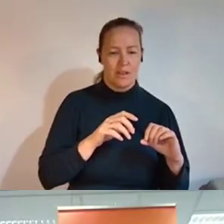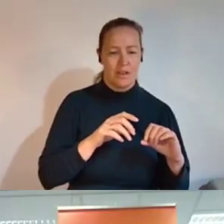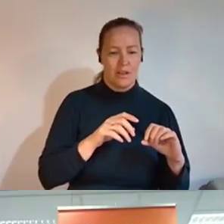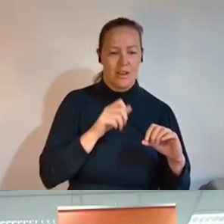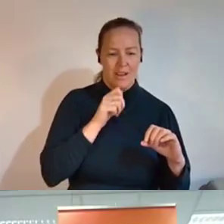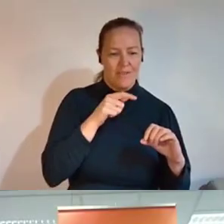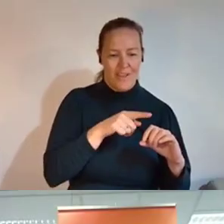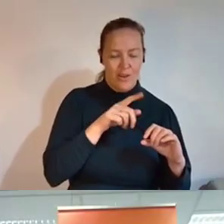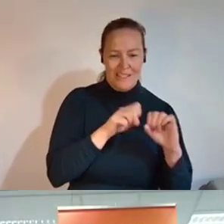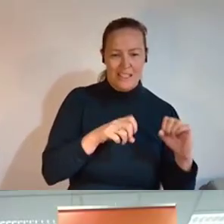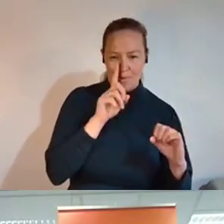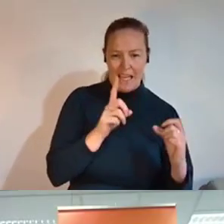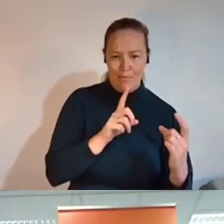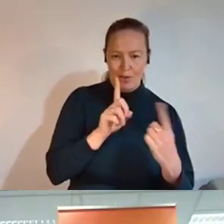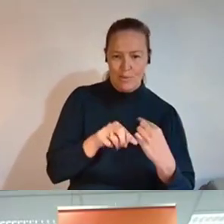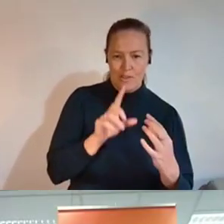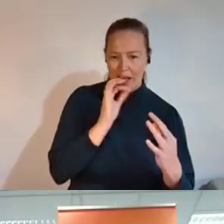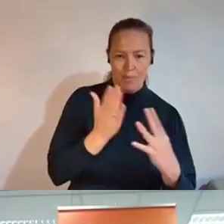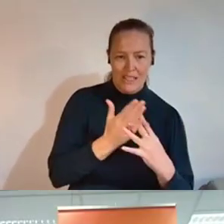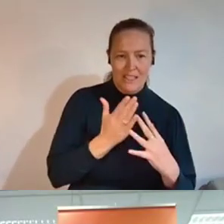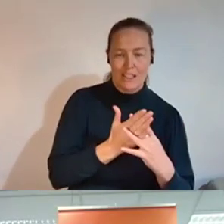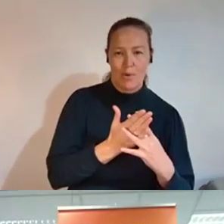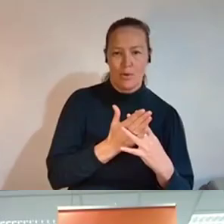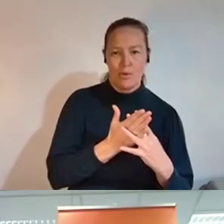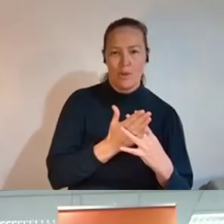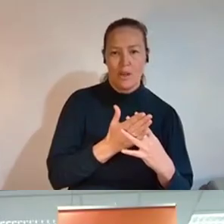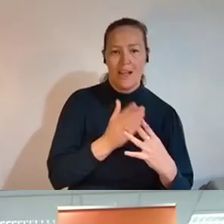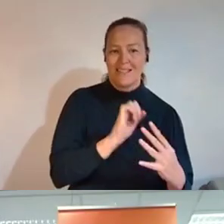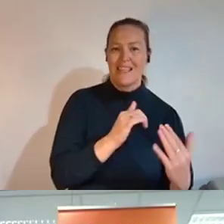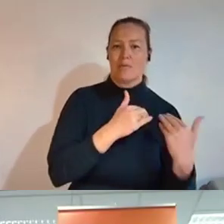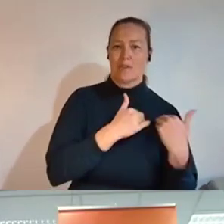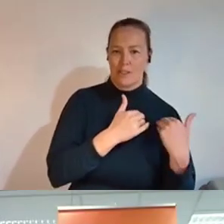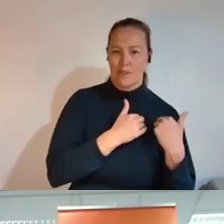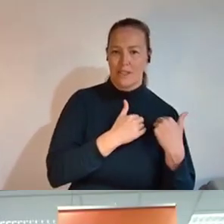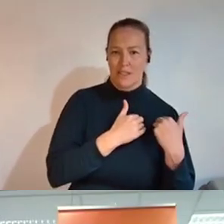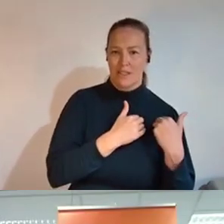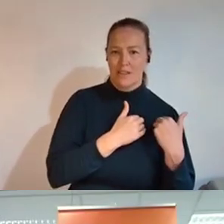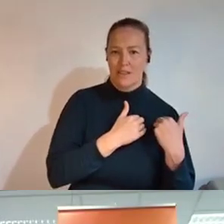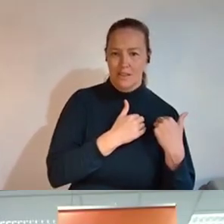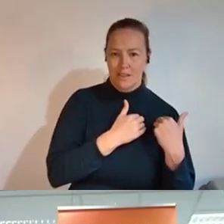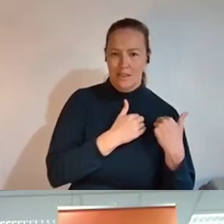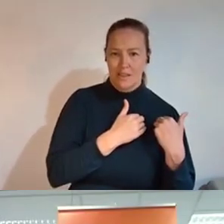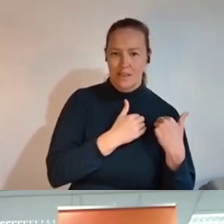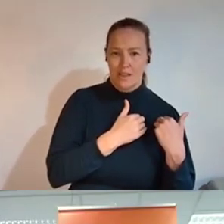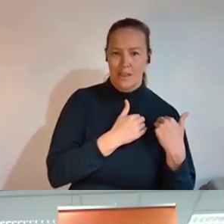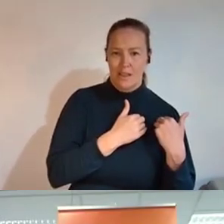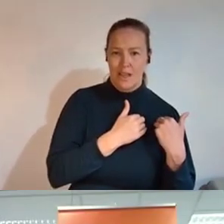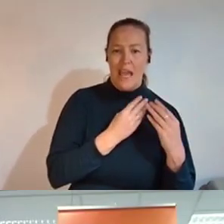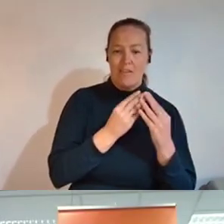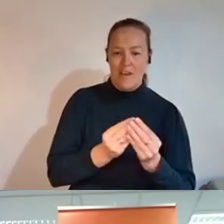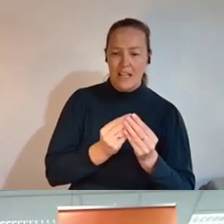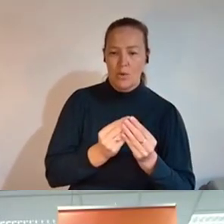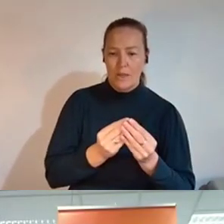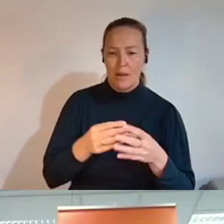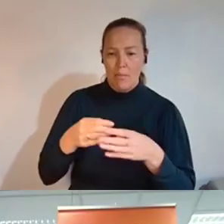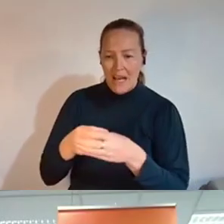of a structural view, yeah, and valuing what is marginalised because it is precious, our ability